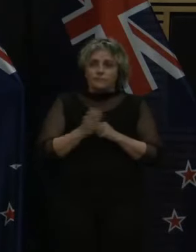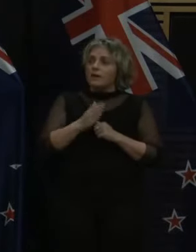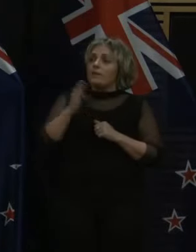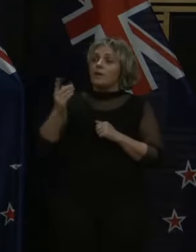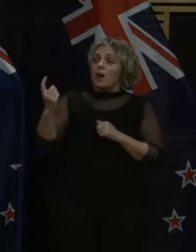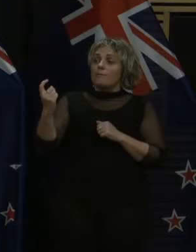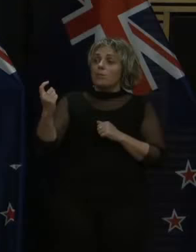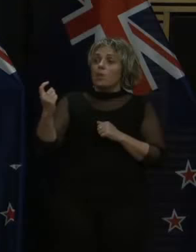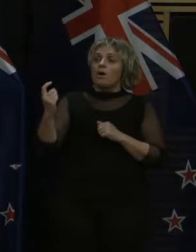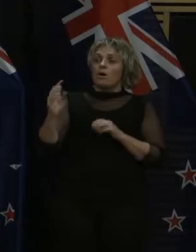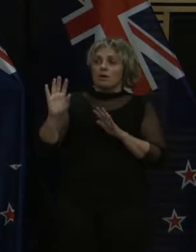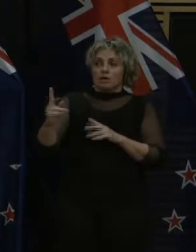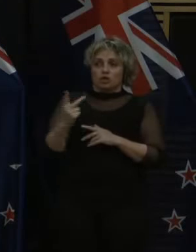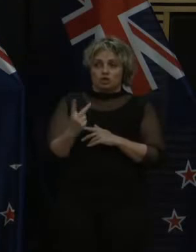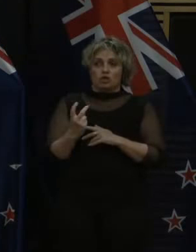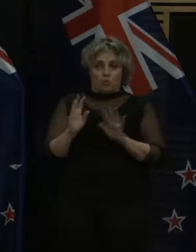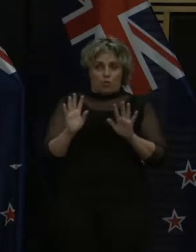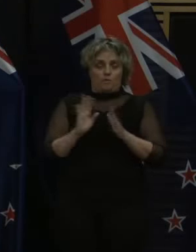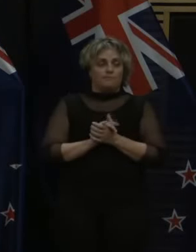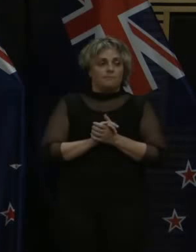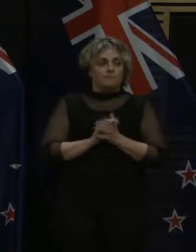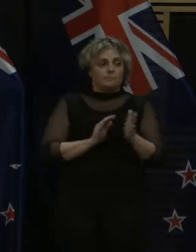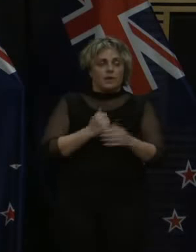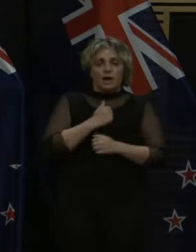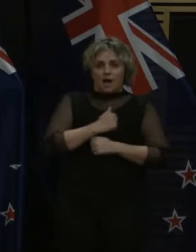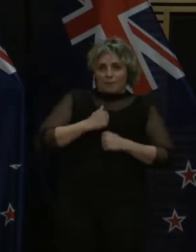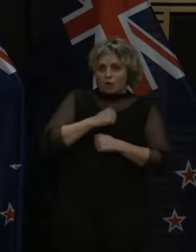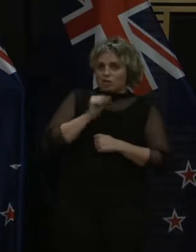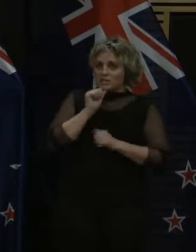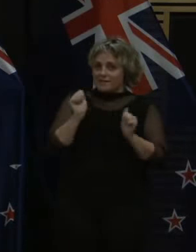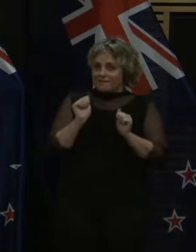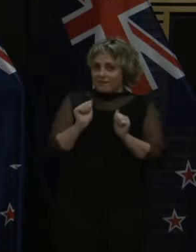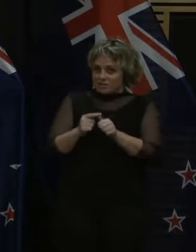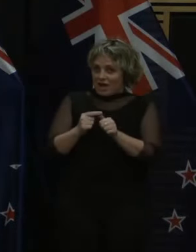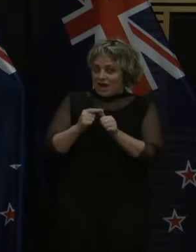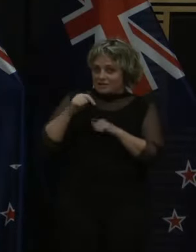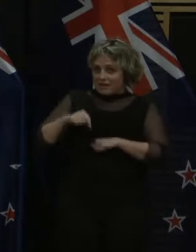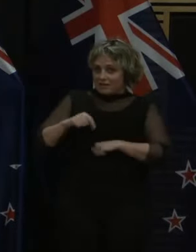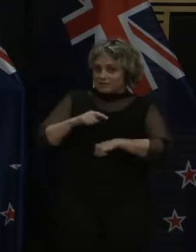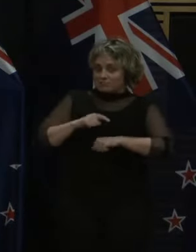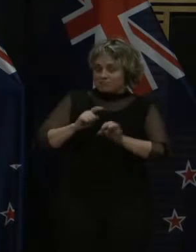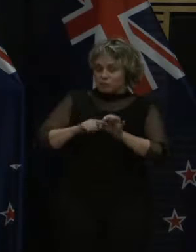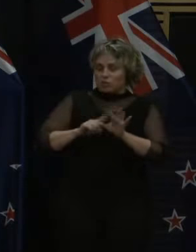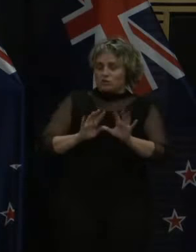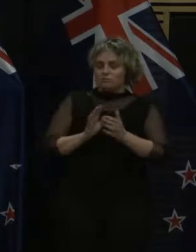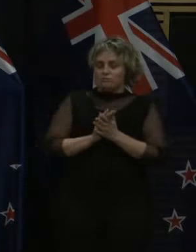Just check on how we are going on vaccine syndicates. And Mark you have one more,